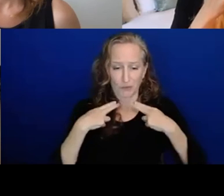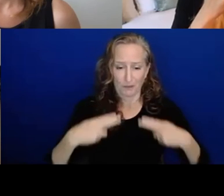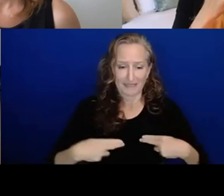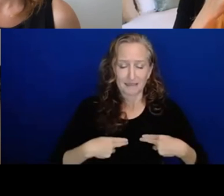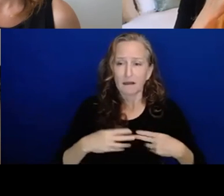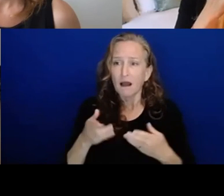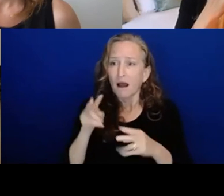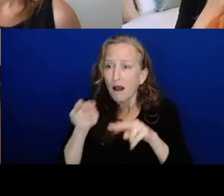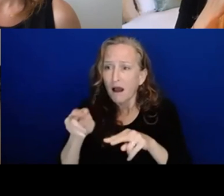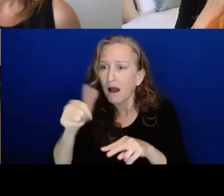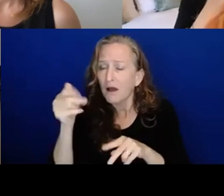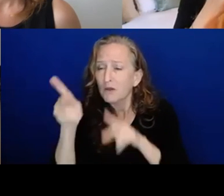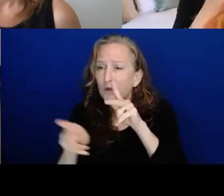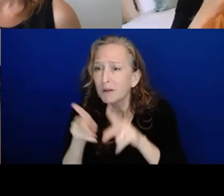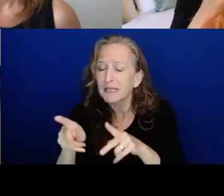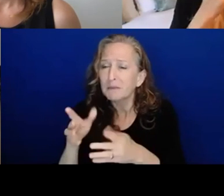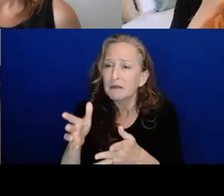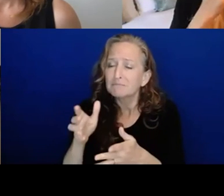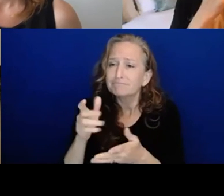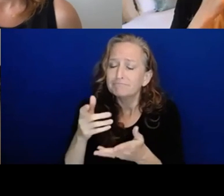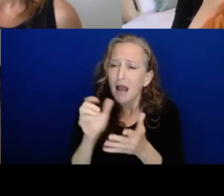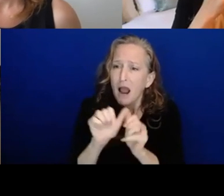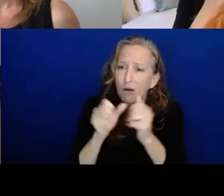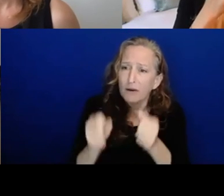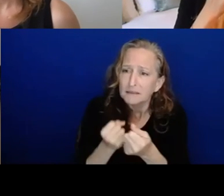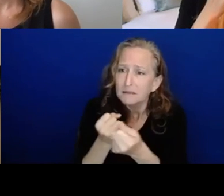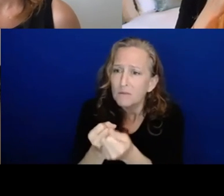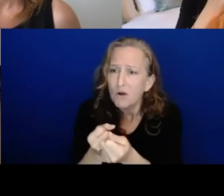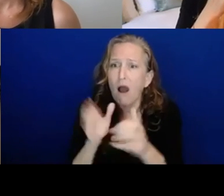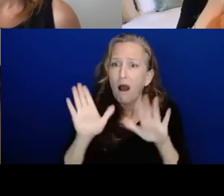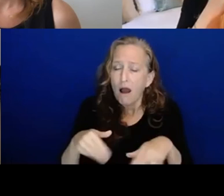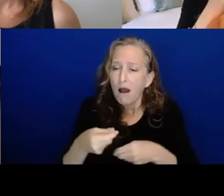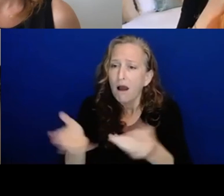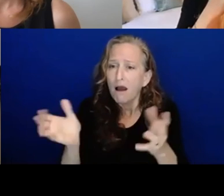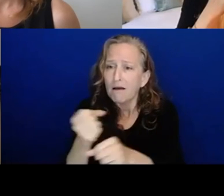And I think I've and I know a couple of good friends of mine who have just gotten in the